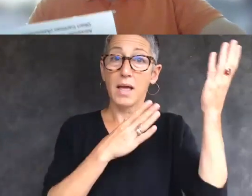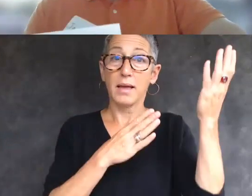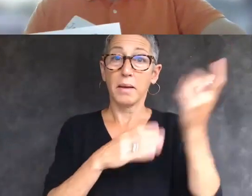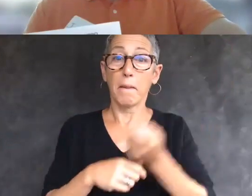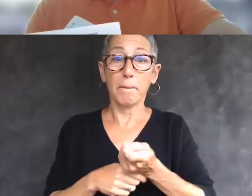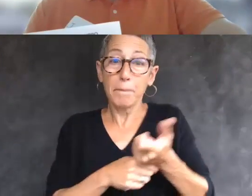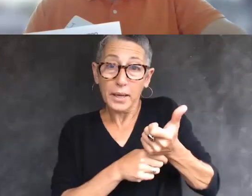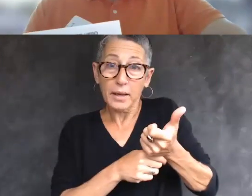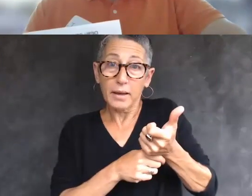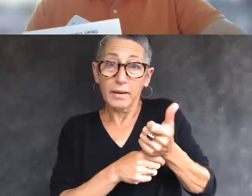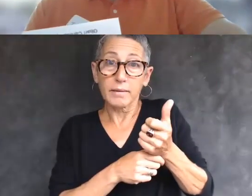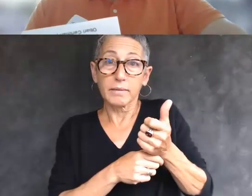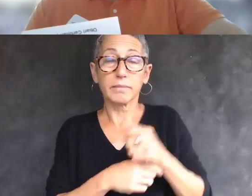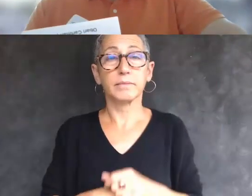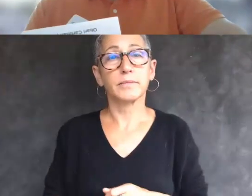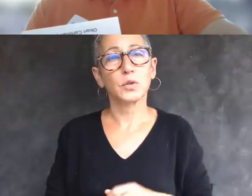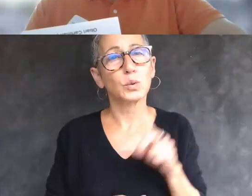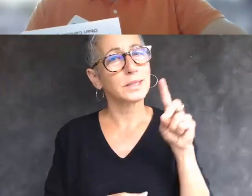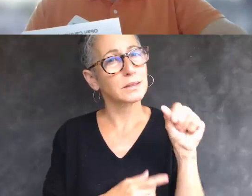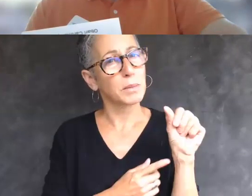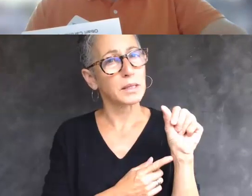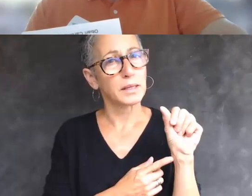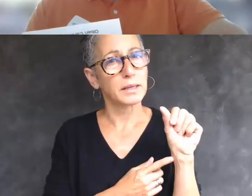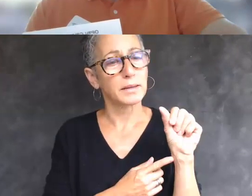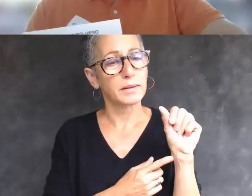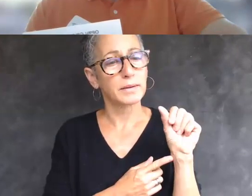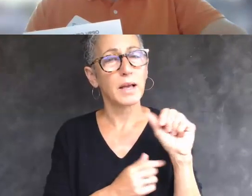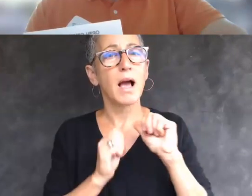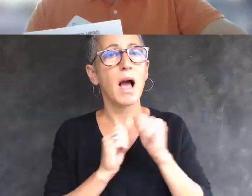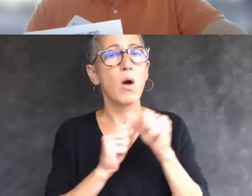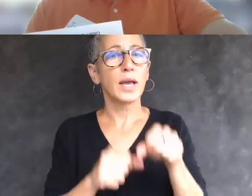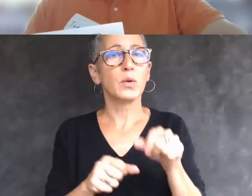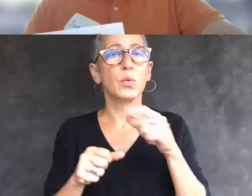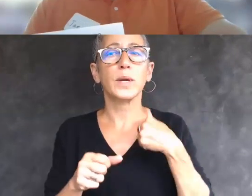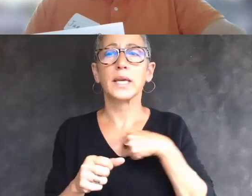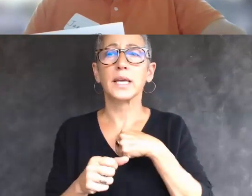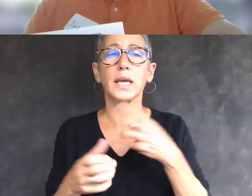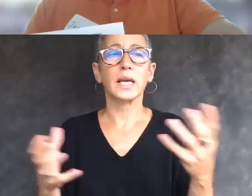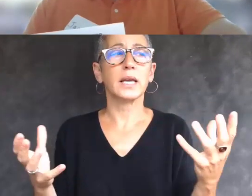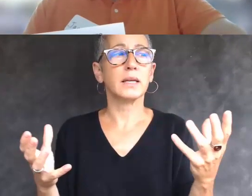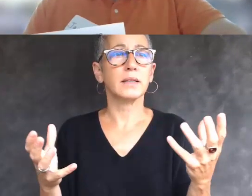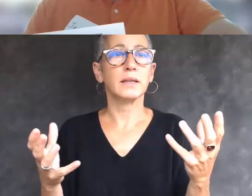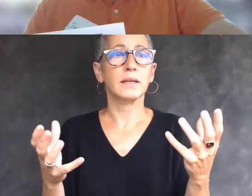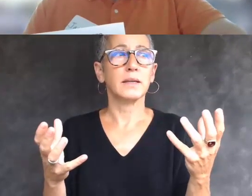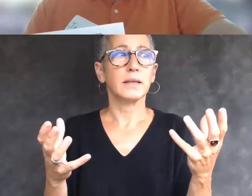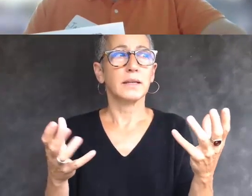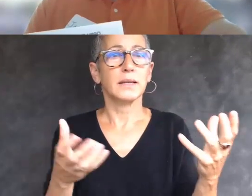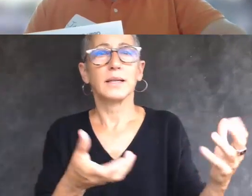you know, disability, it's like, how can we include people, not criminalize them and not assume that everyone's approaching any situation